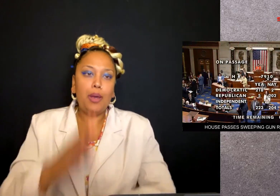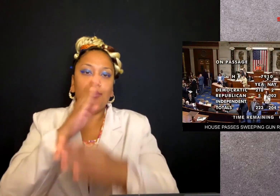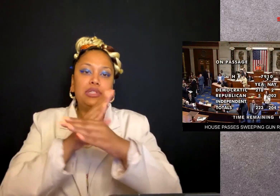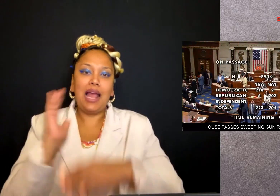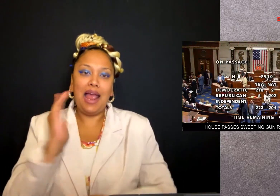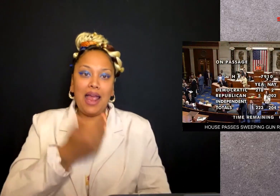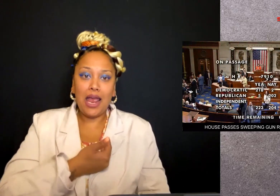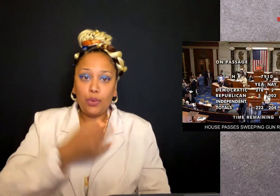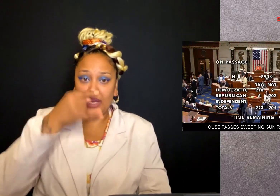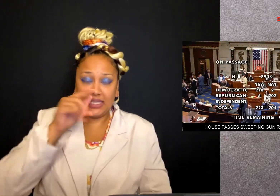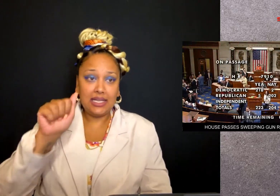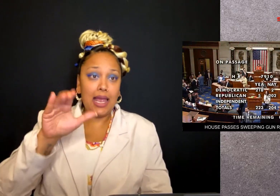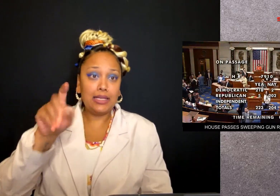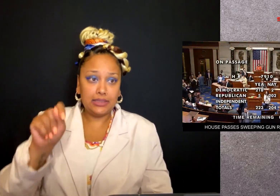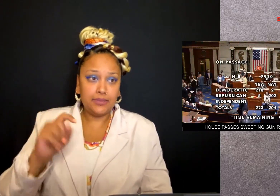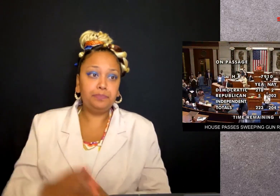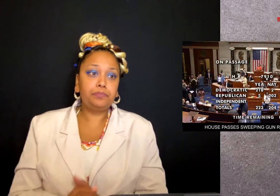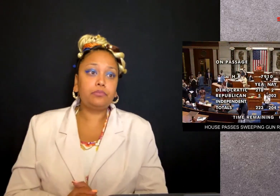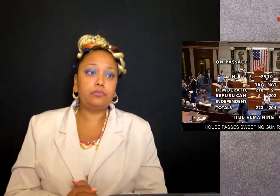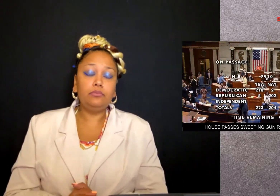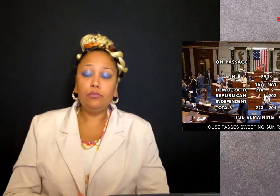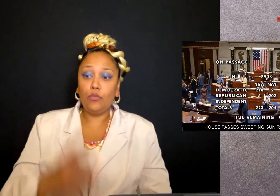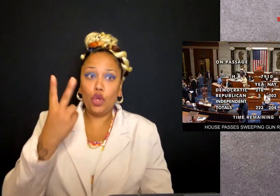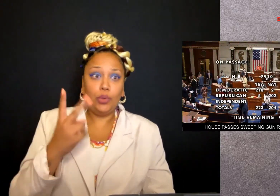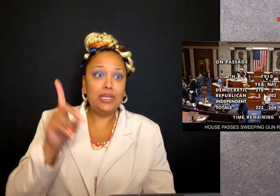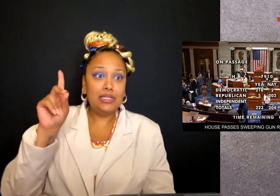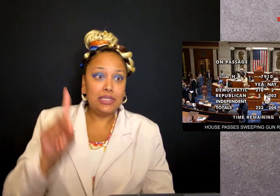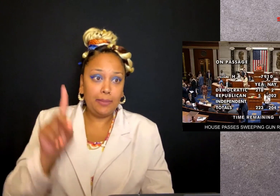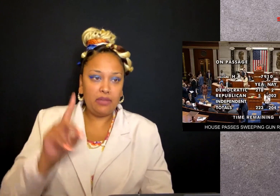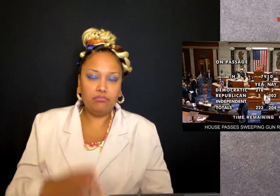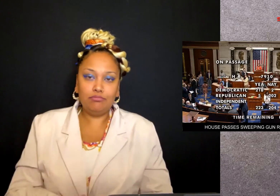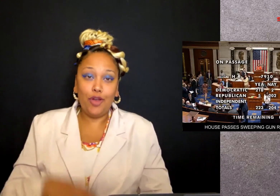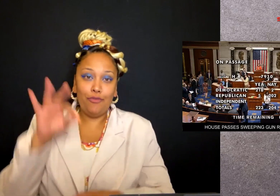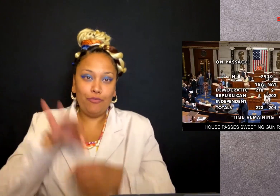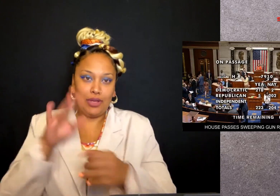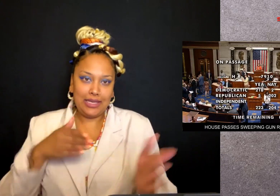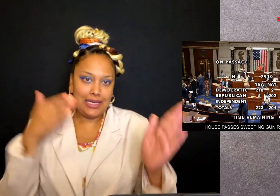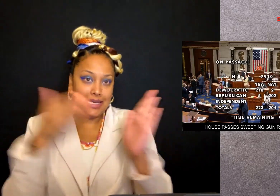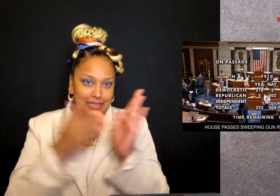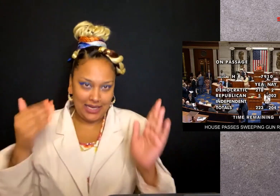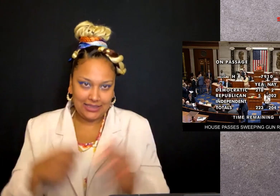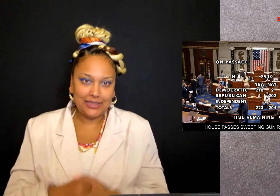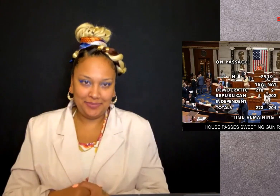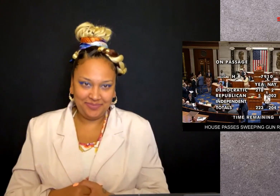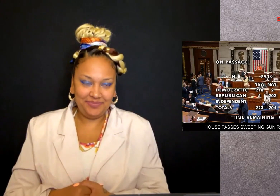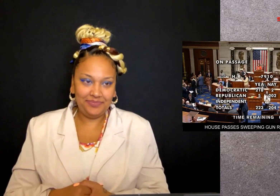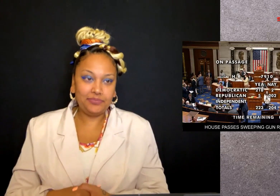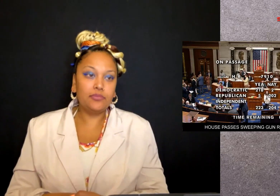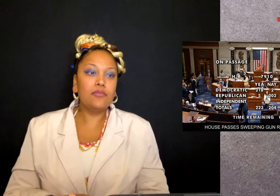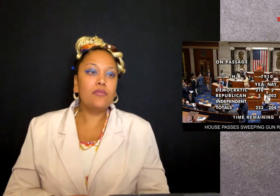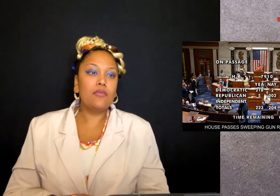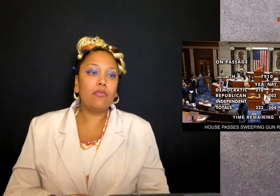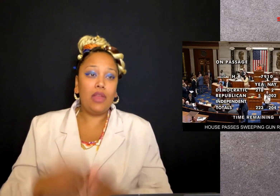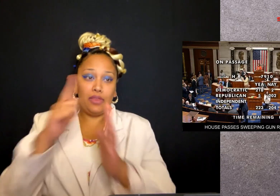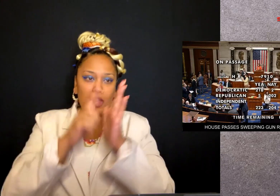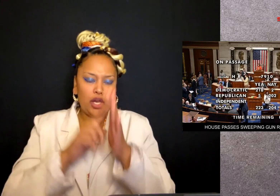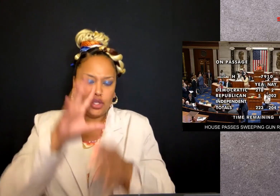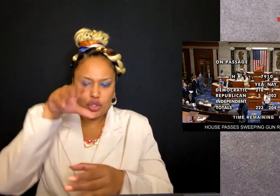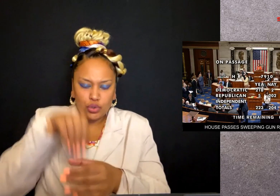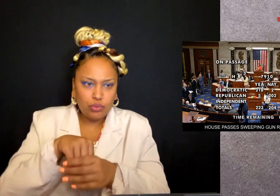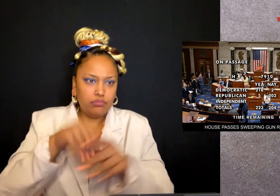five Republicans voted for the protecting our kids act two Democrats voted against